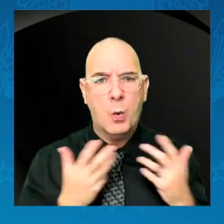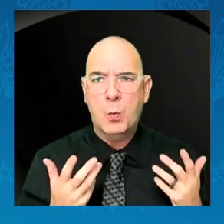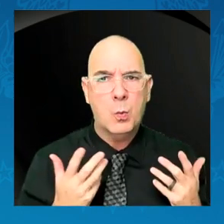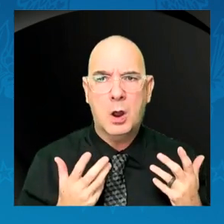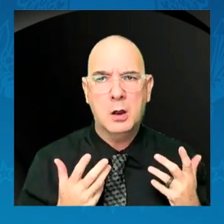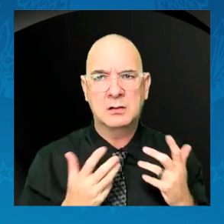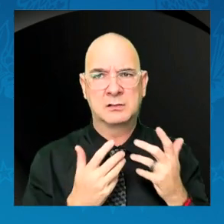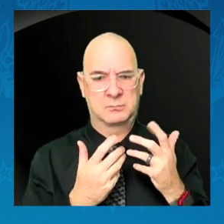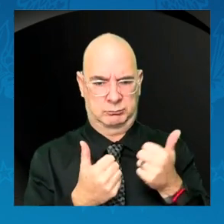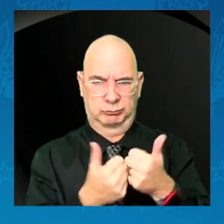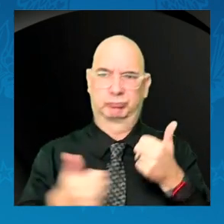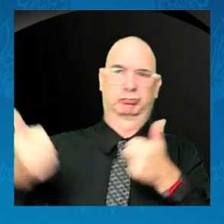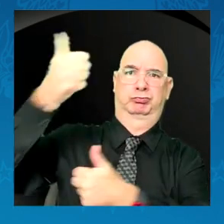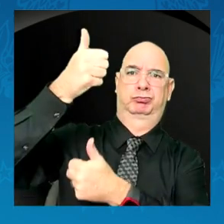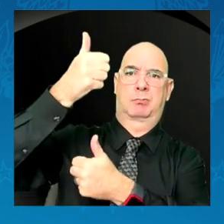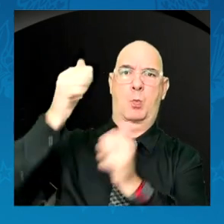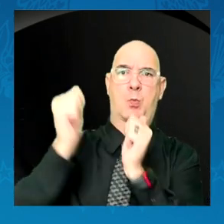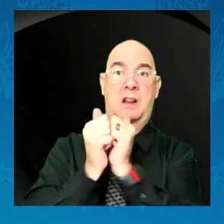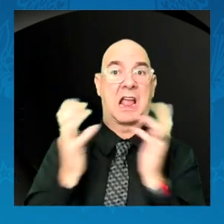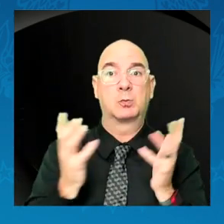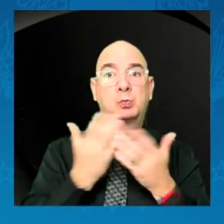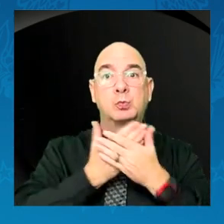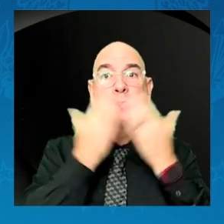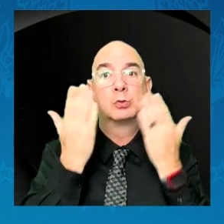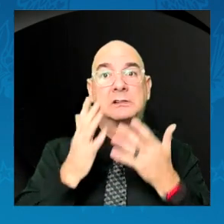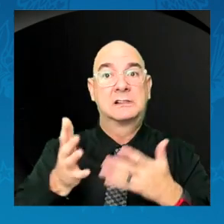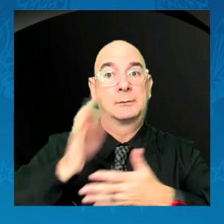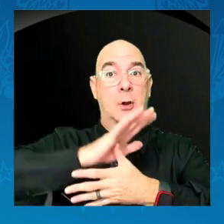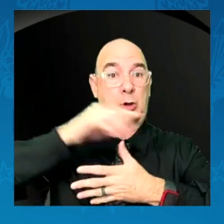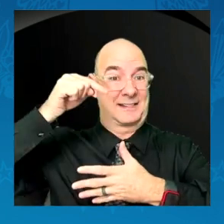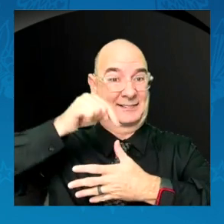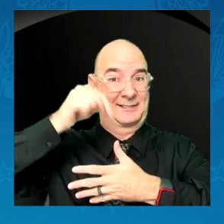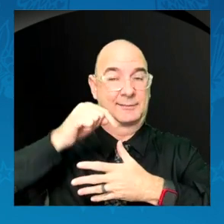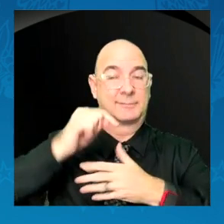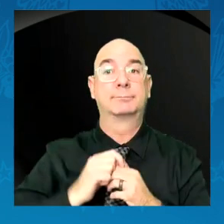So we are as a council prioritizing that as an issue